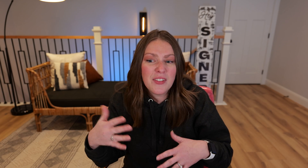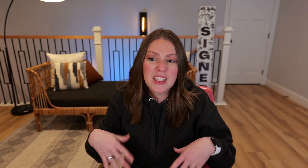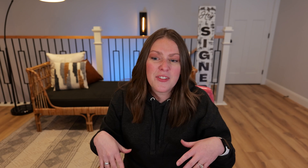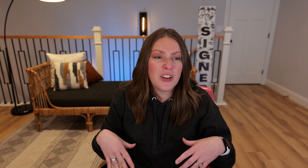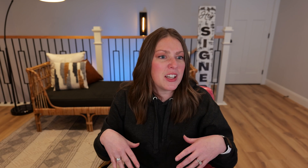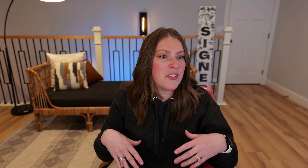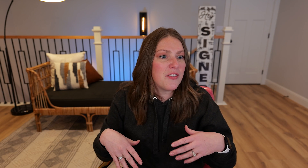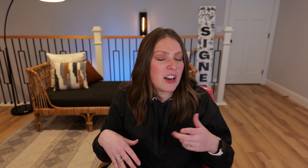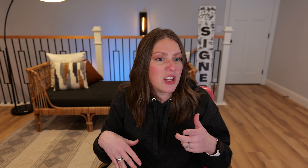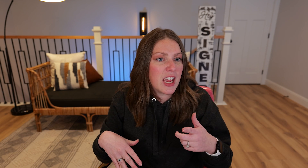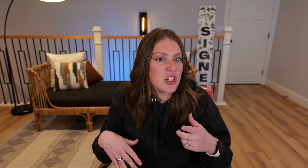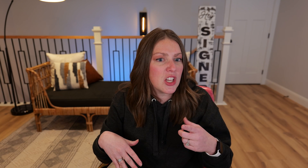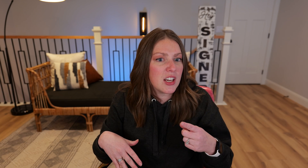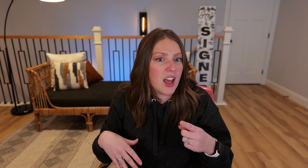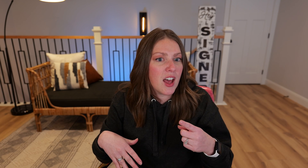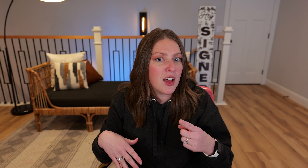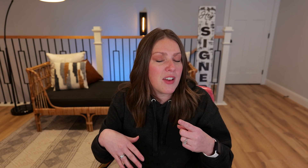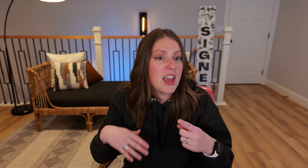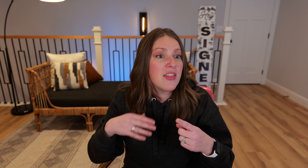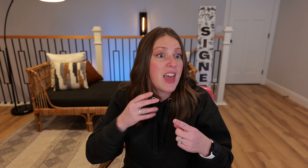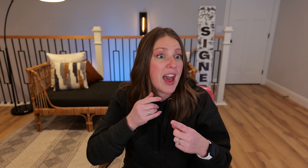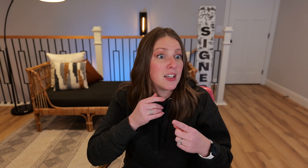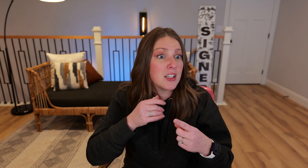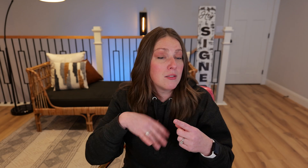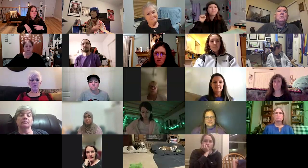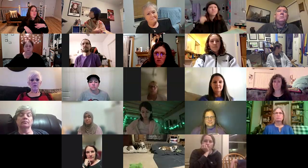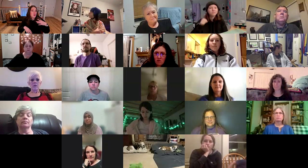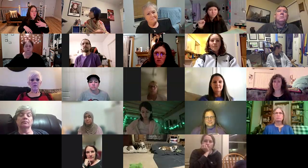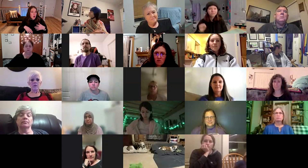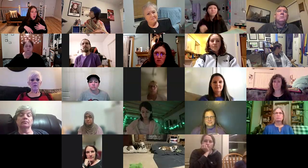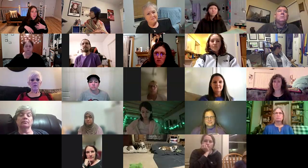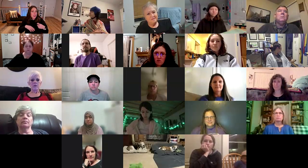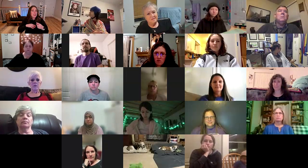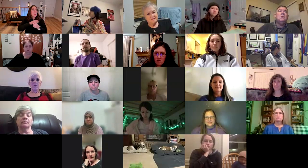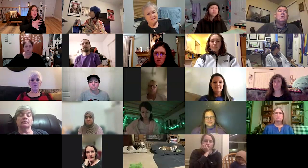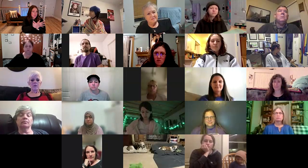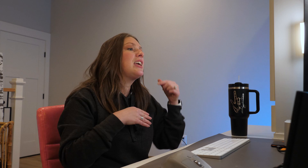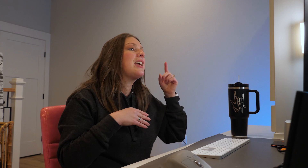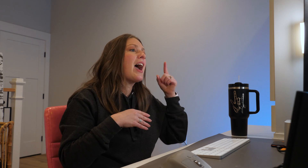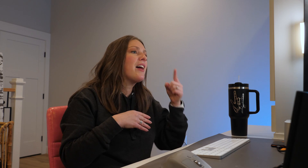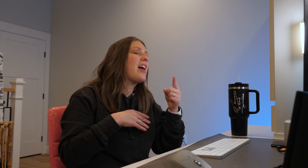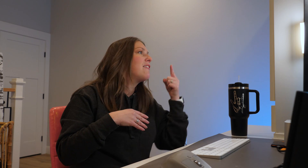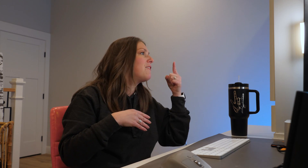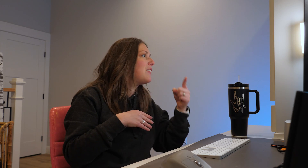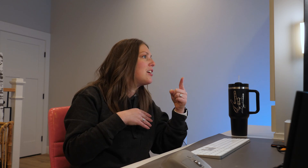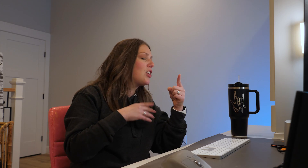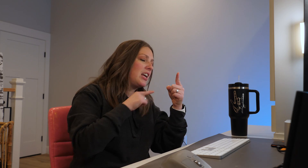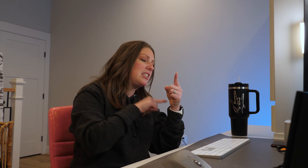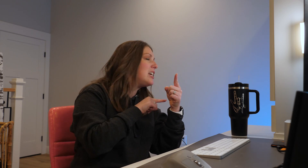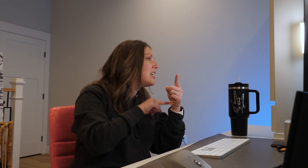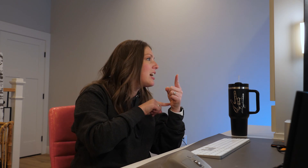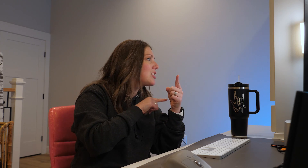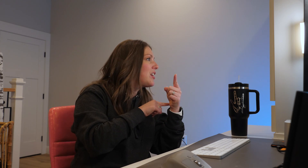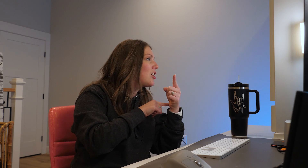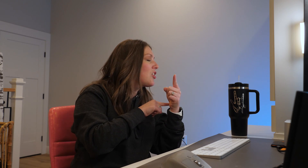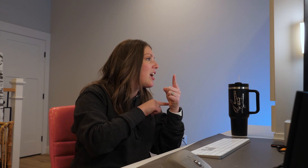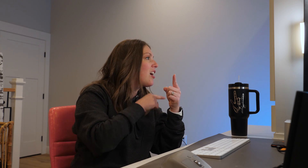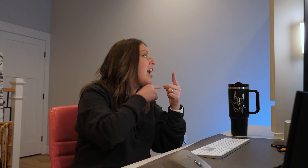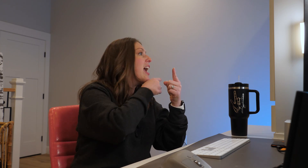of a different variation of that? The rocket? Yes, he had that thing, his index finger there.